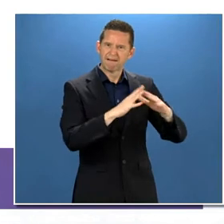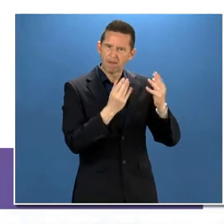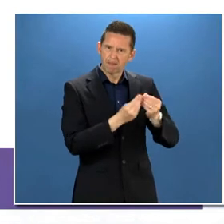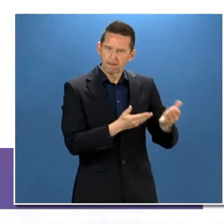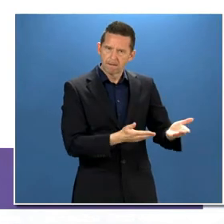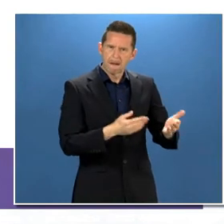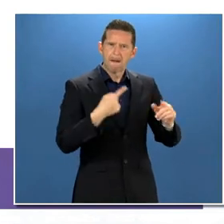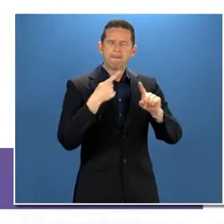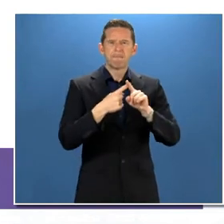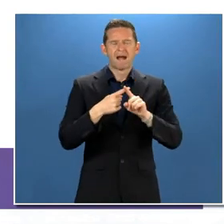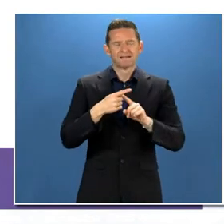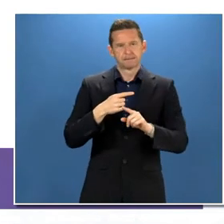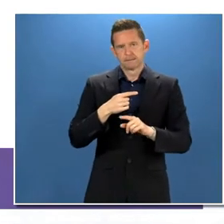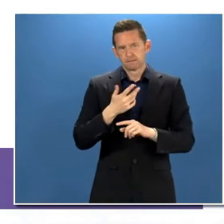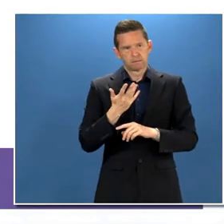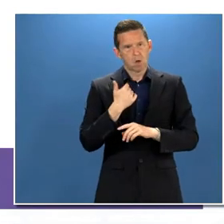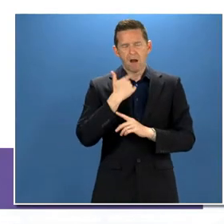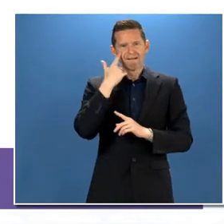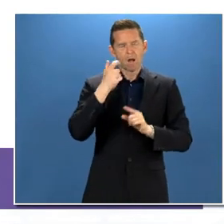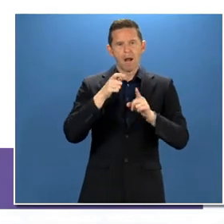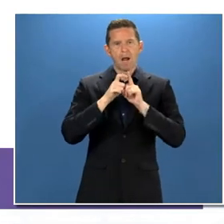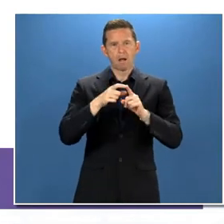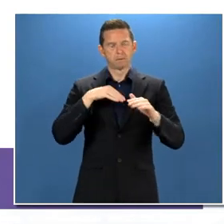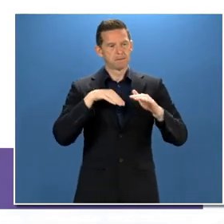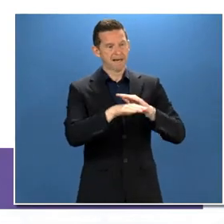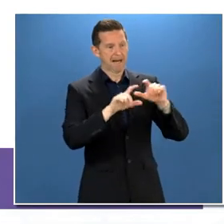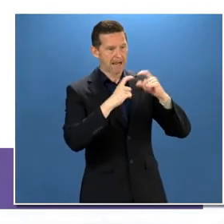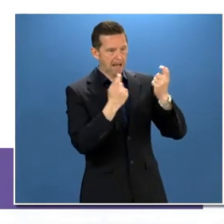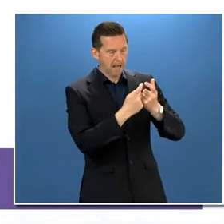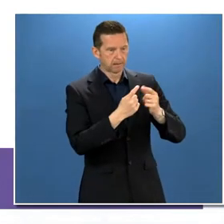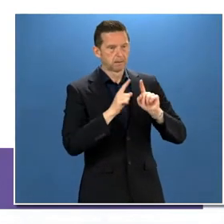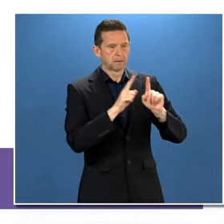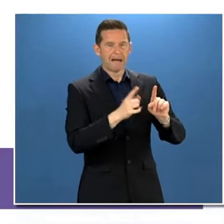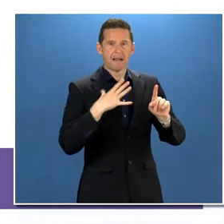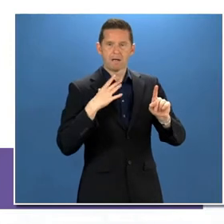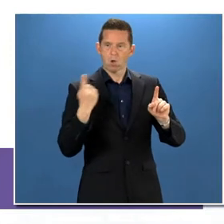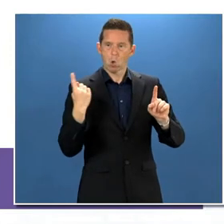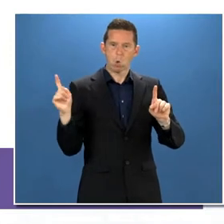to get to class on time to get personal assistance to enable me to attend the classes I wanted to.